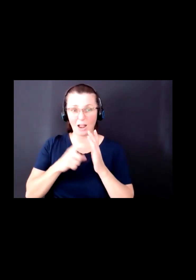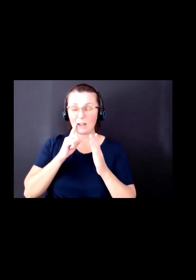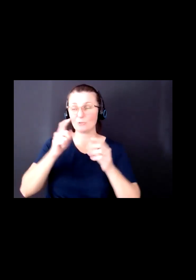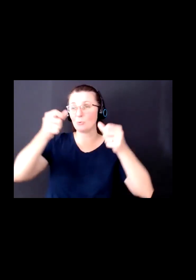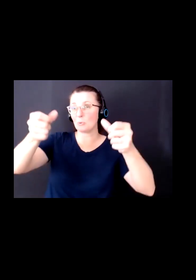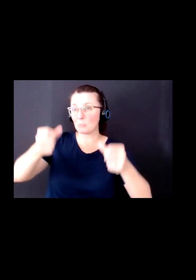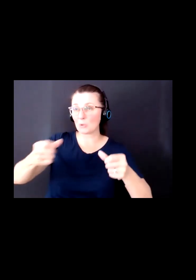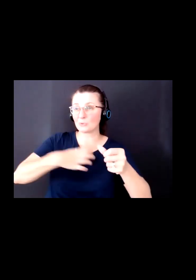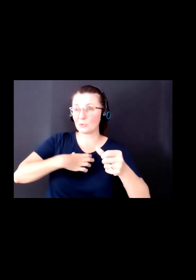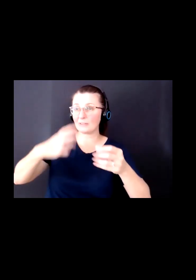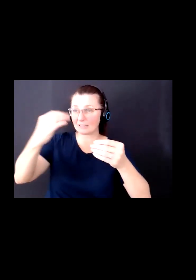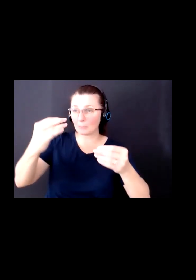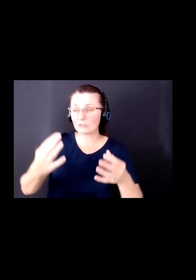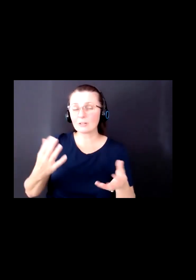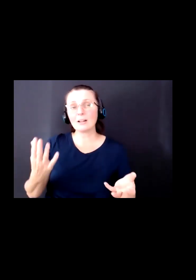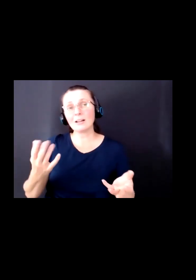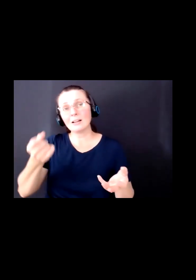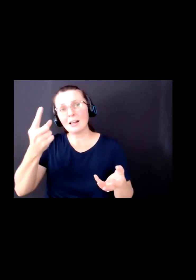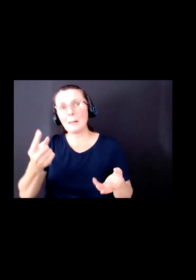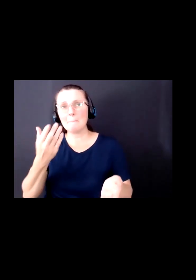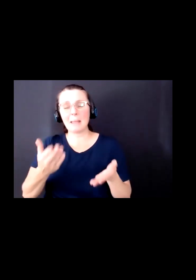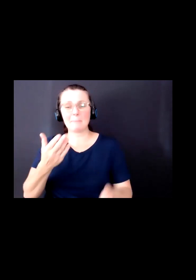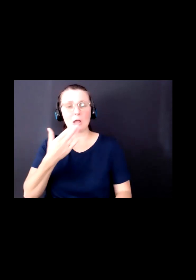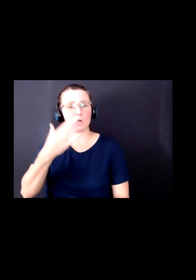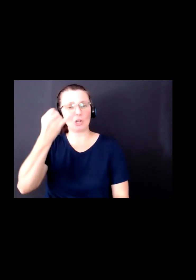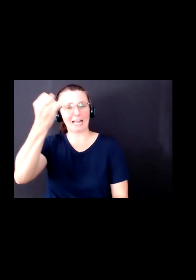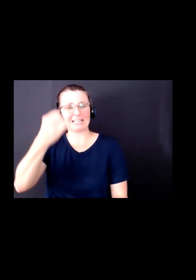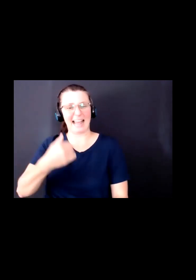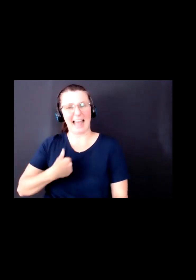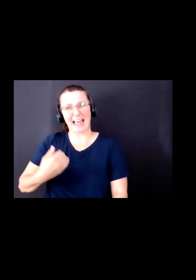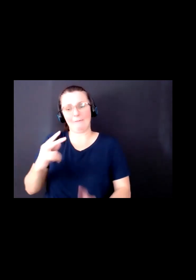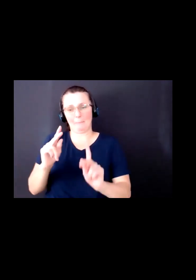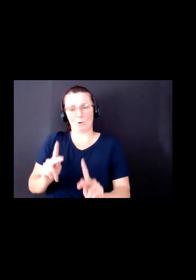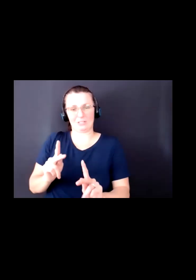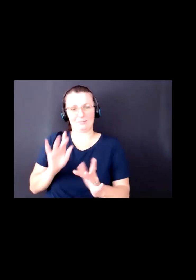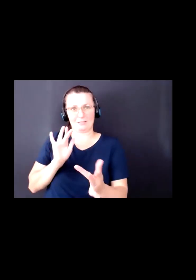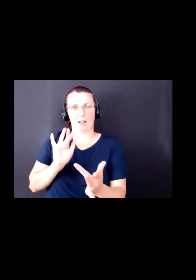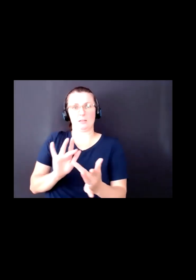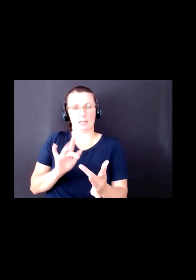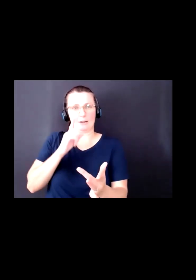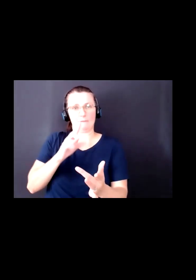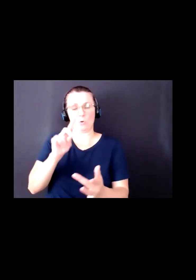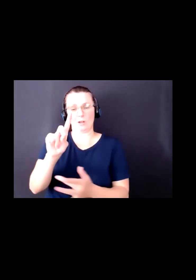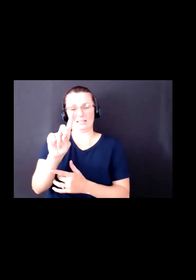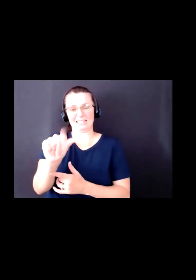with the public to have someone who will deal with an issue when someone thinks they're being denied a service based on disability